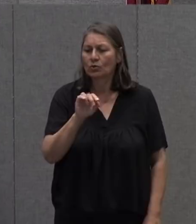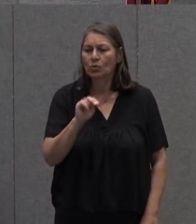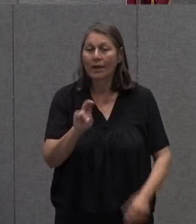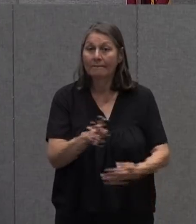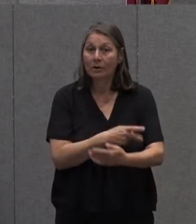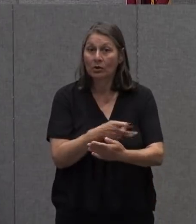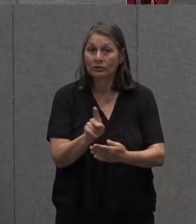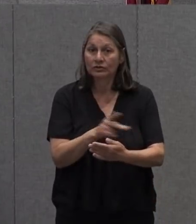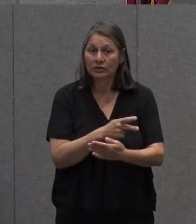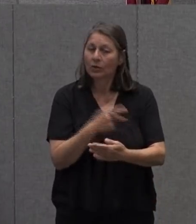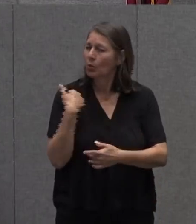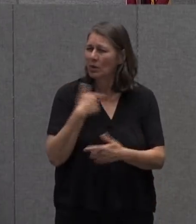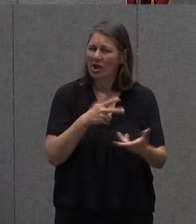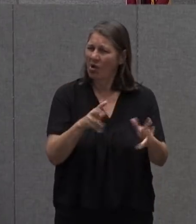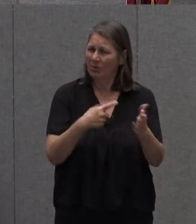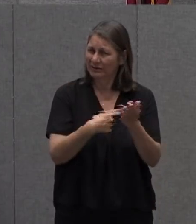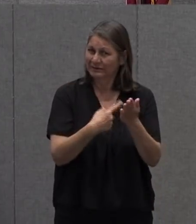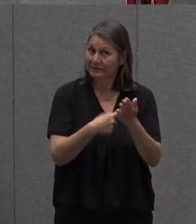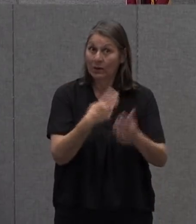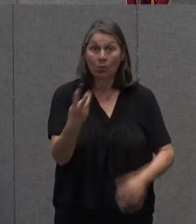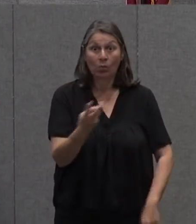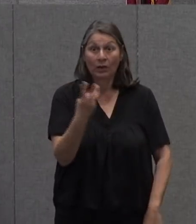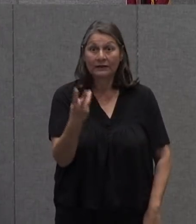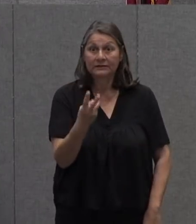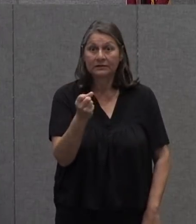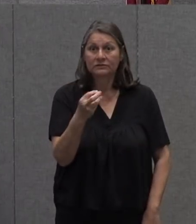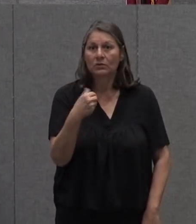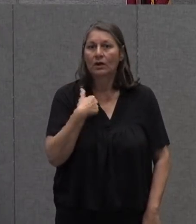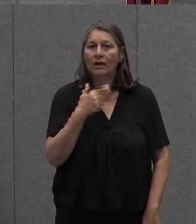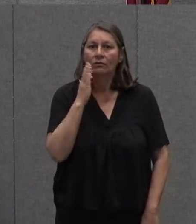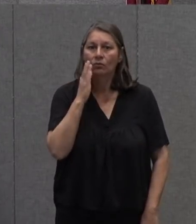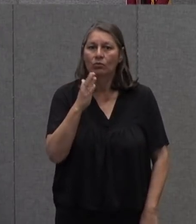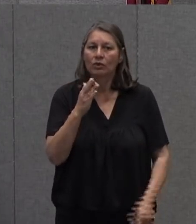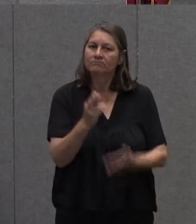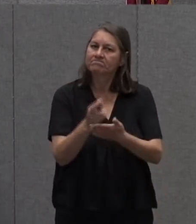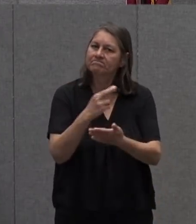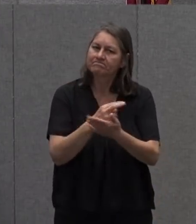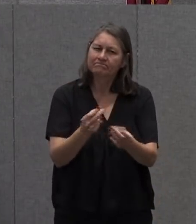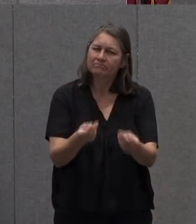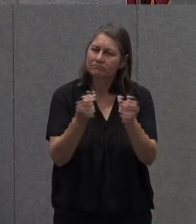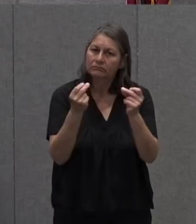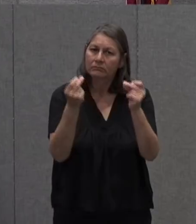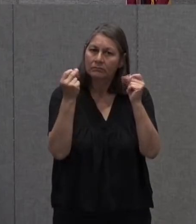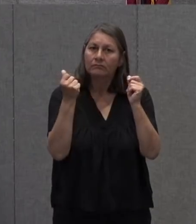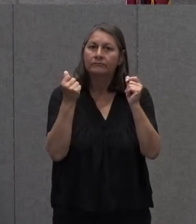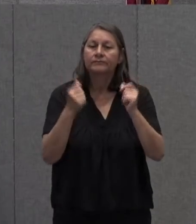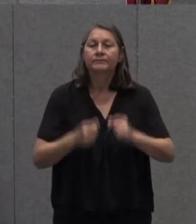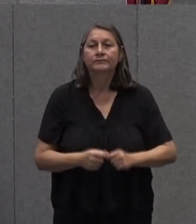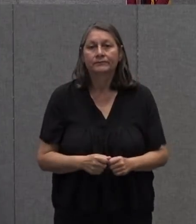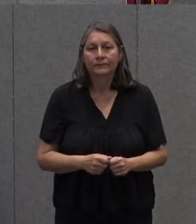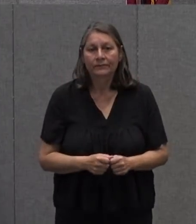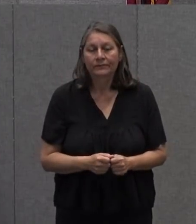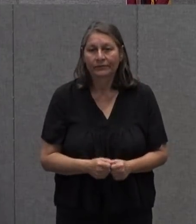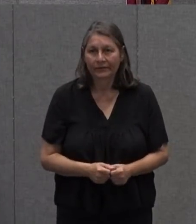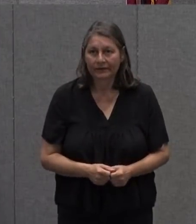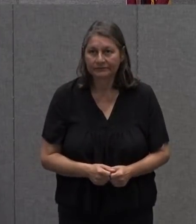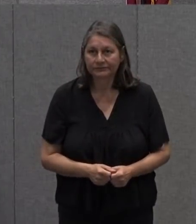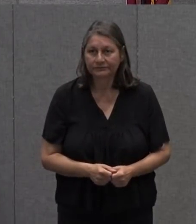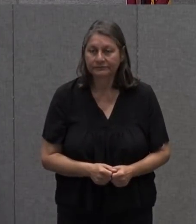so I'm gonna kind of go through this briefly so that we can get down to what we need to do to write our own poem.